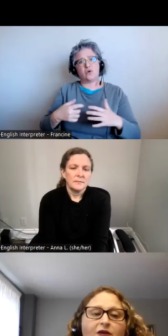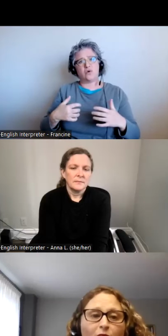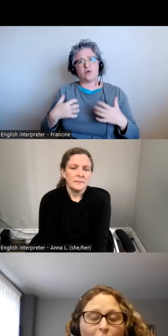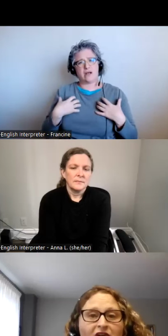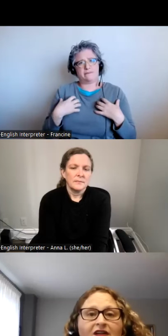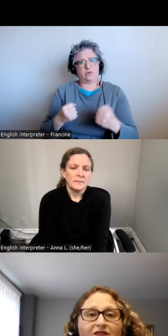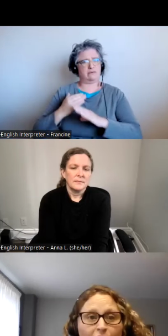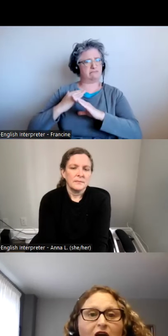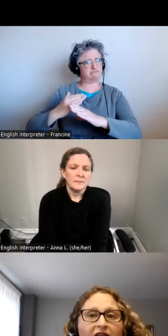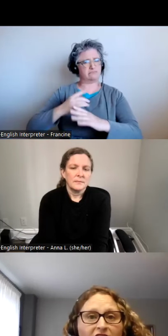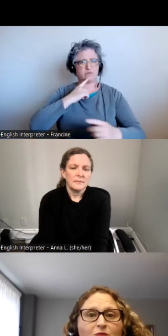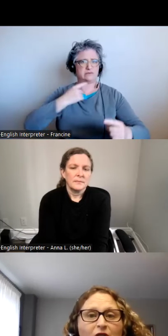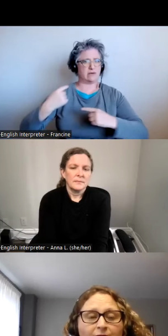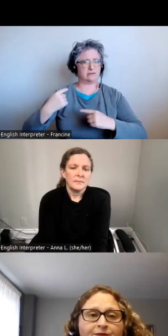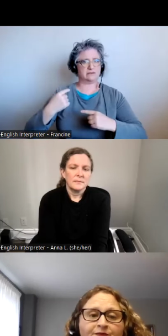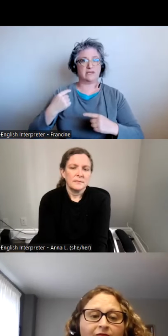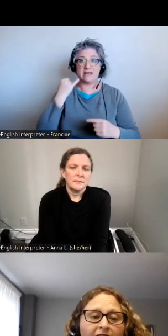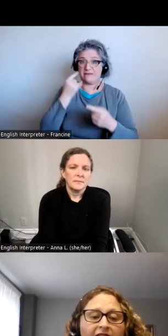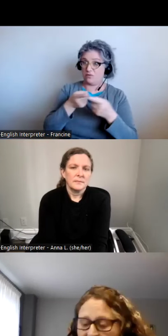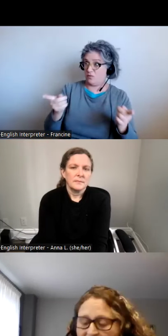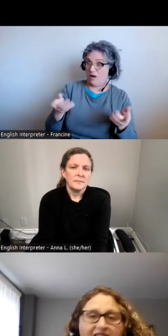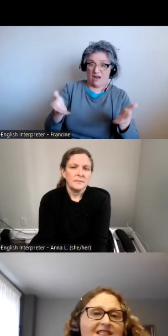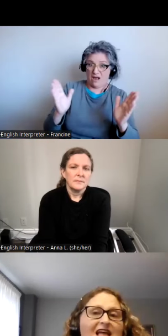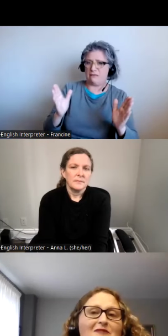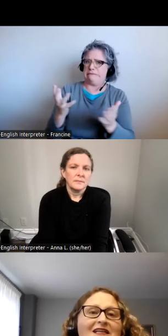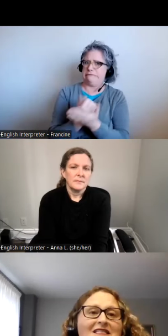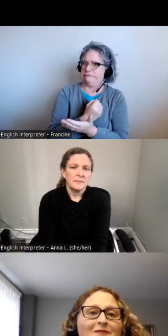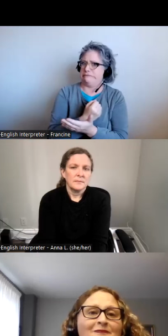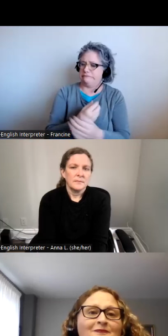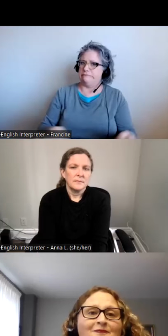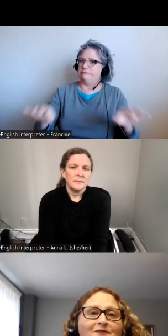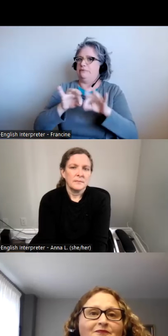boosters show comparable immune responses, and getting